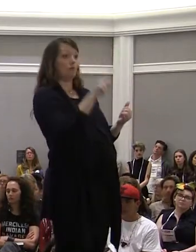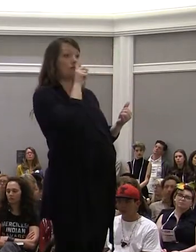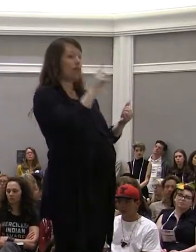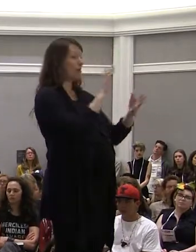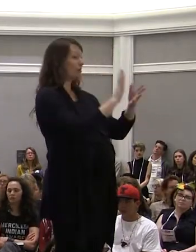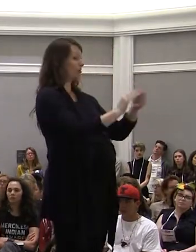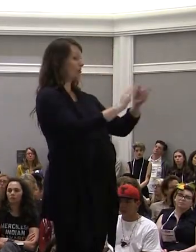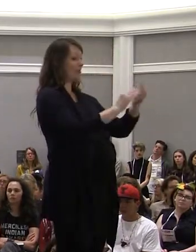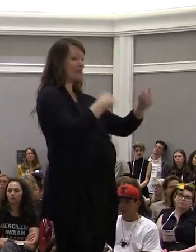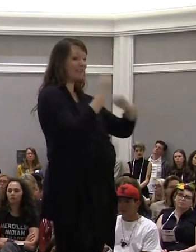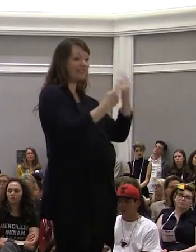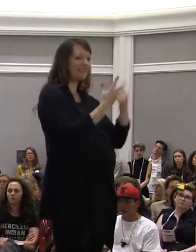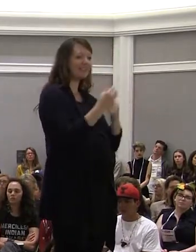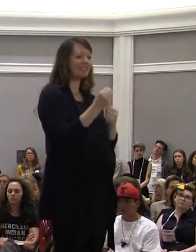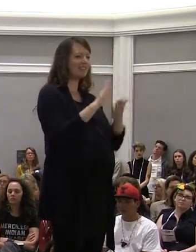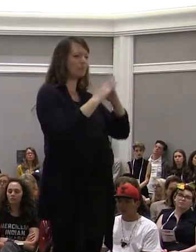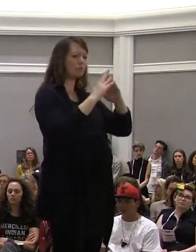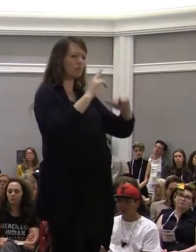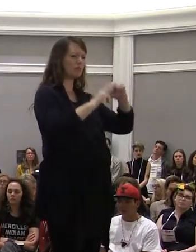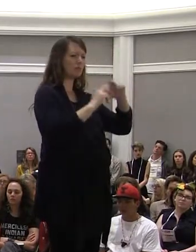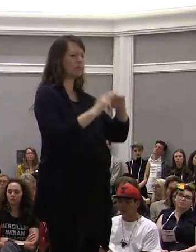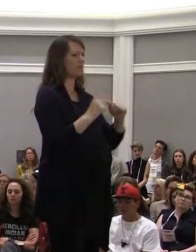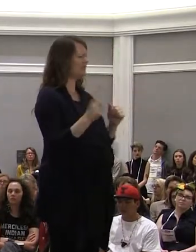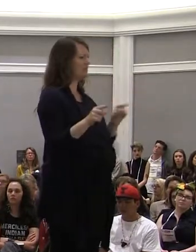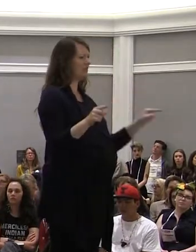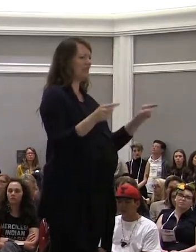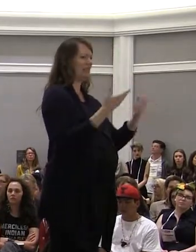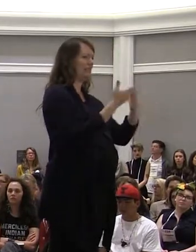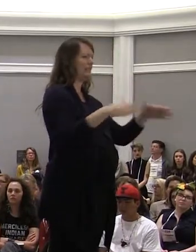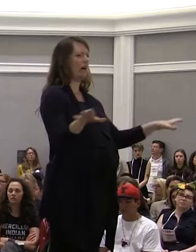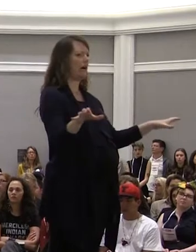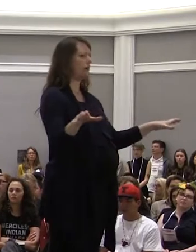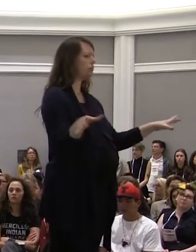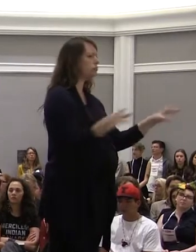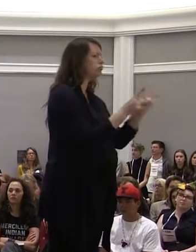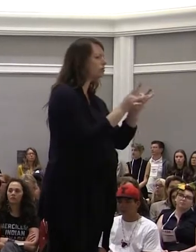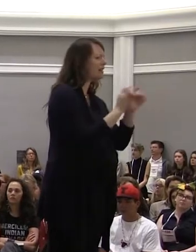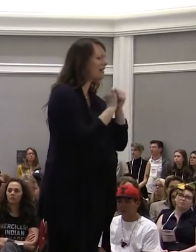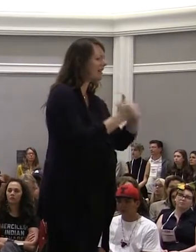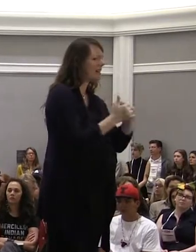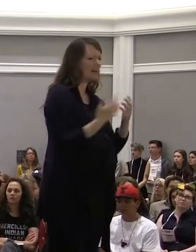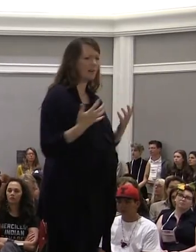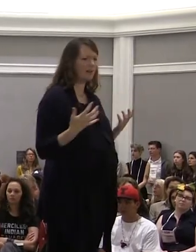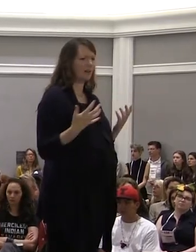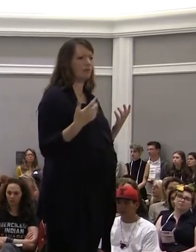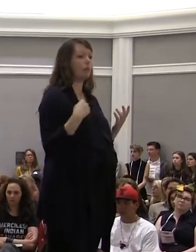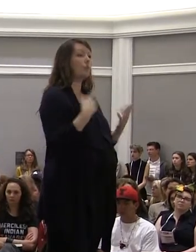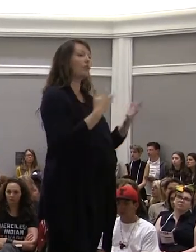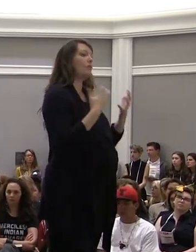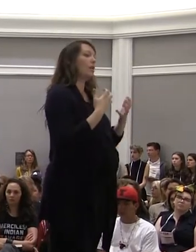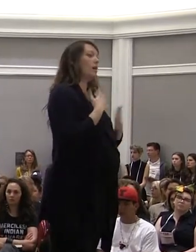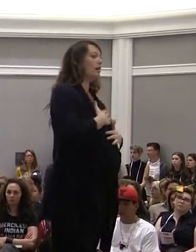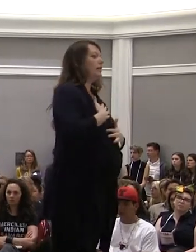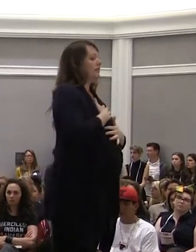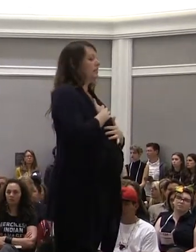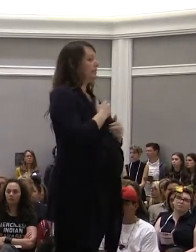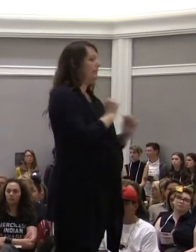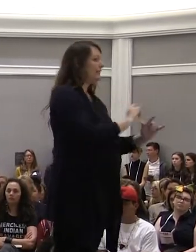How can we bridge the divisions of our country and our world? How can we create virtuous circles? As opposed to vicious cycles,